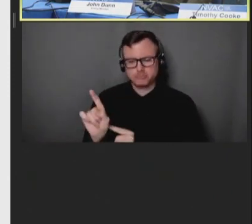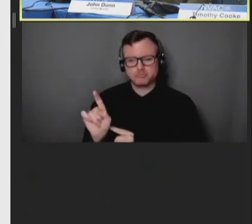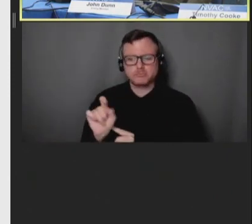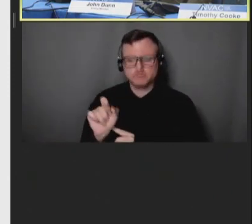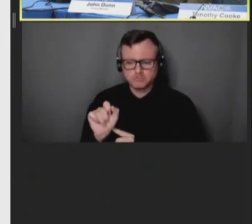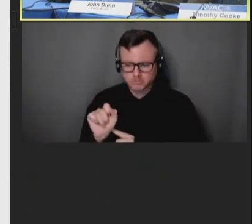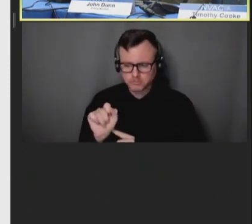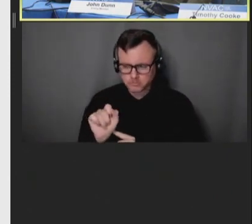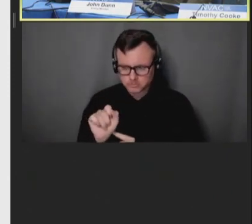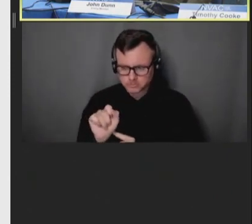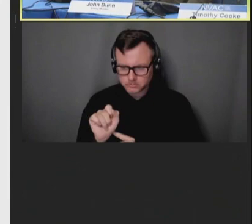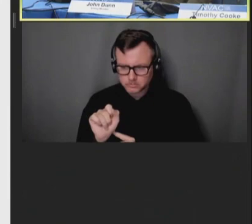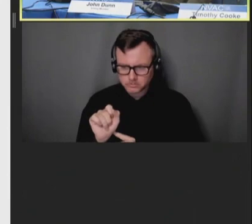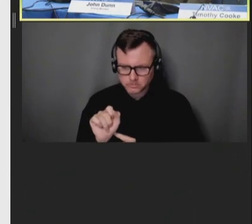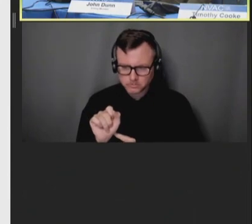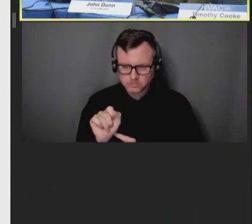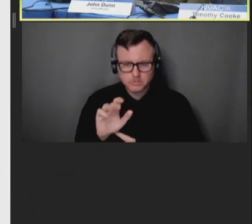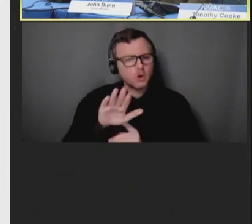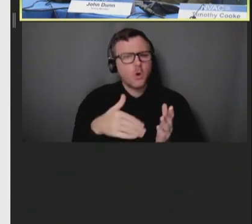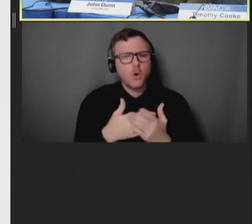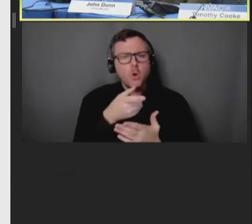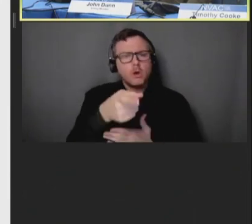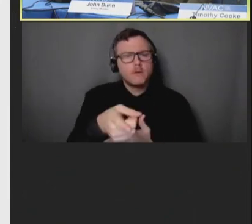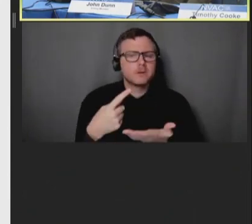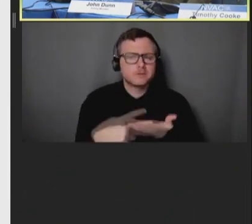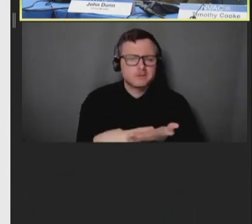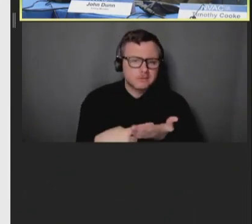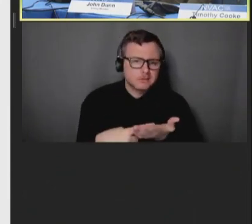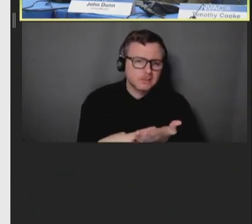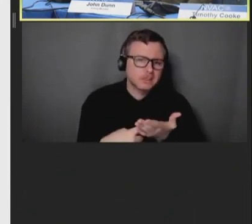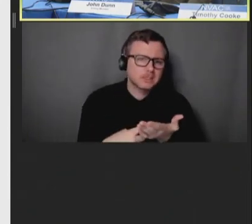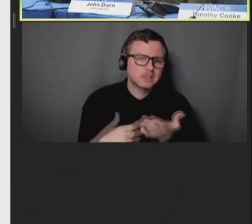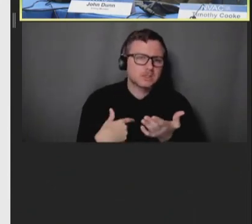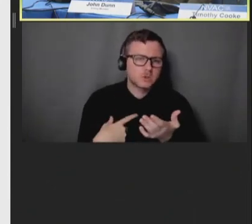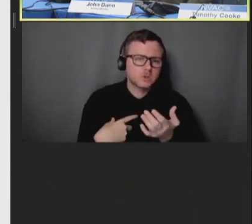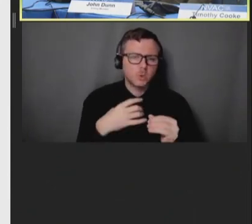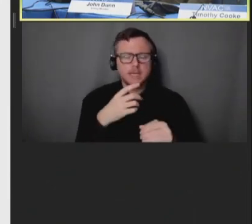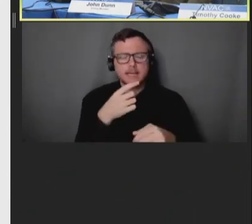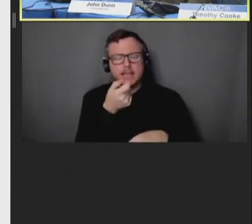All of you talked about sort of little independent strategies and different